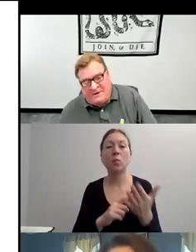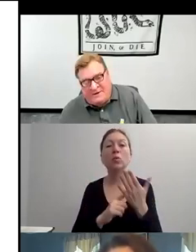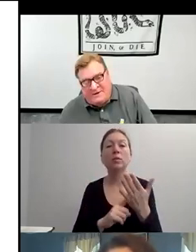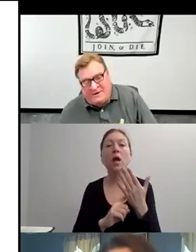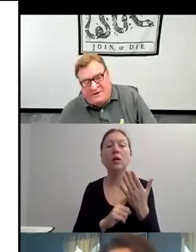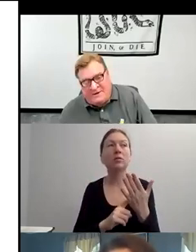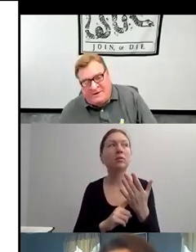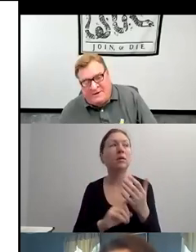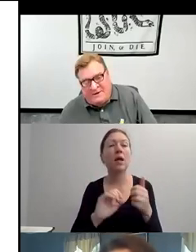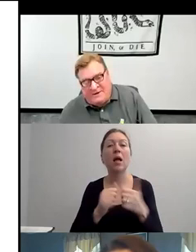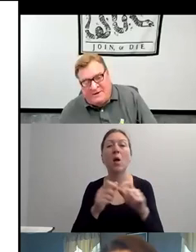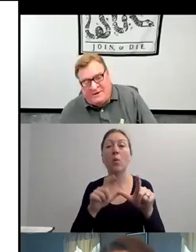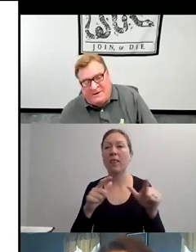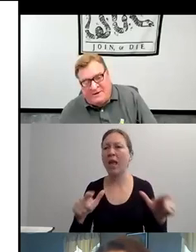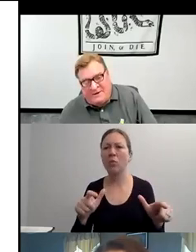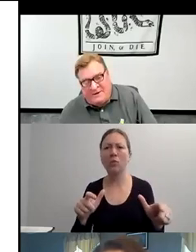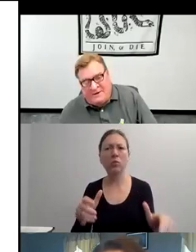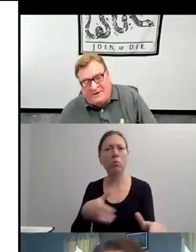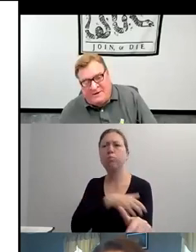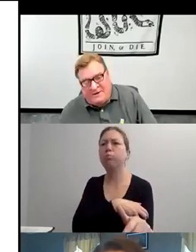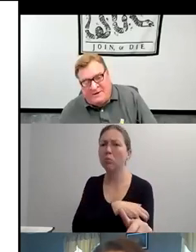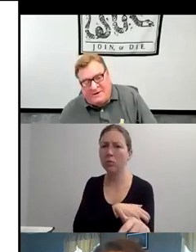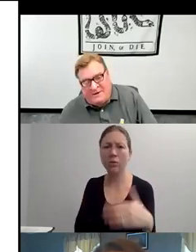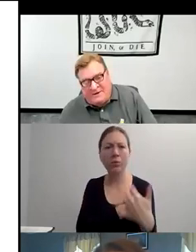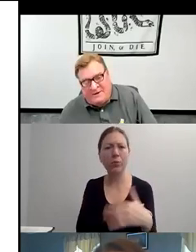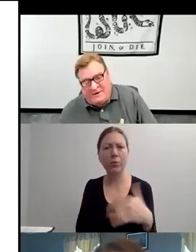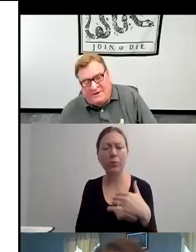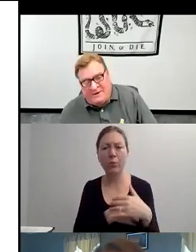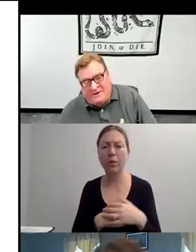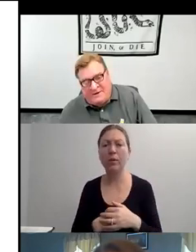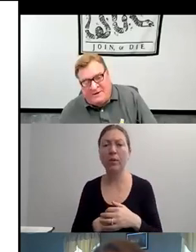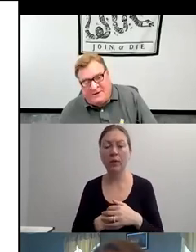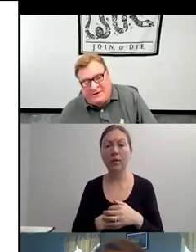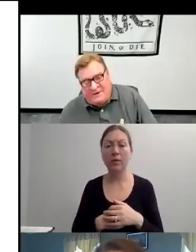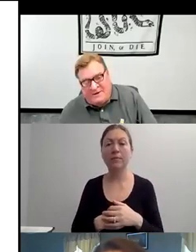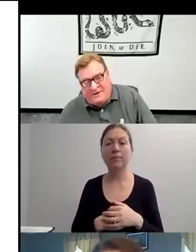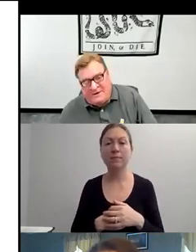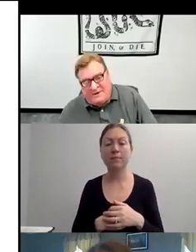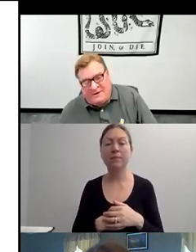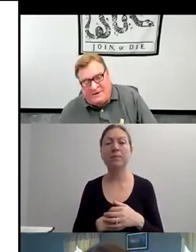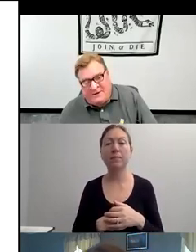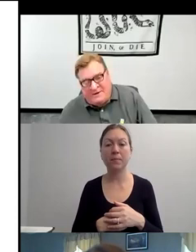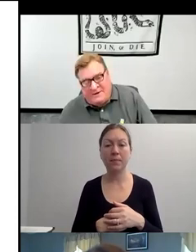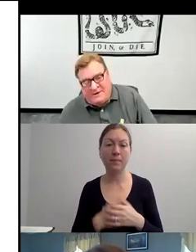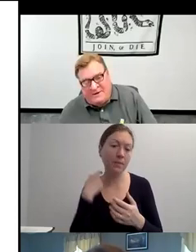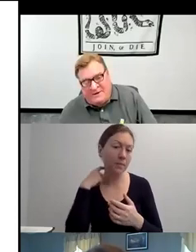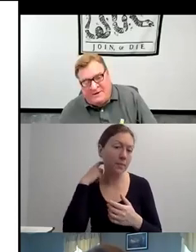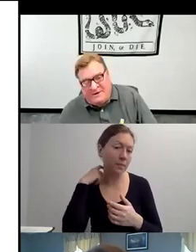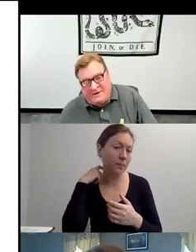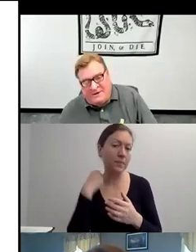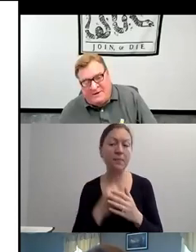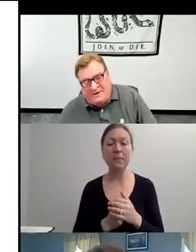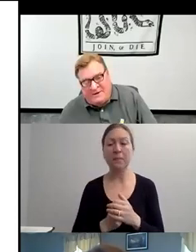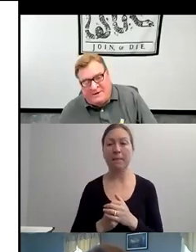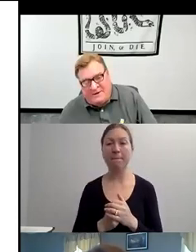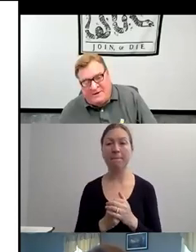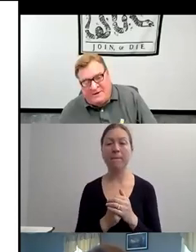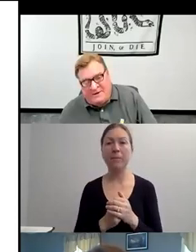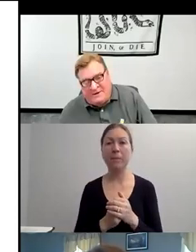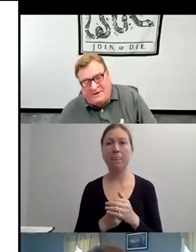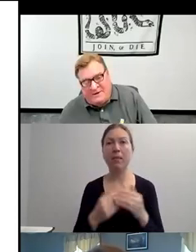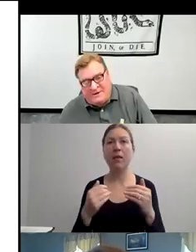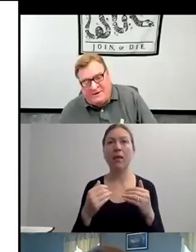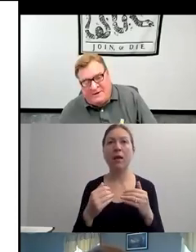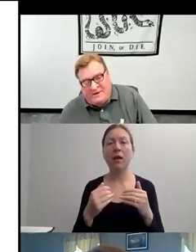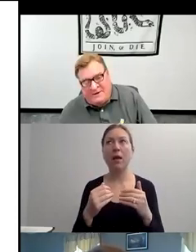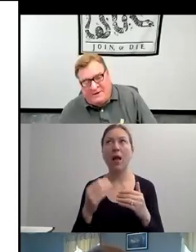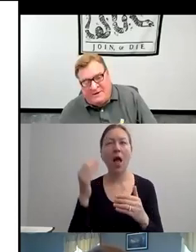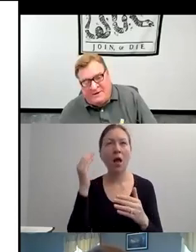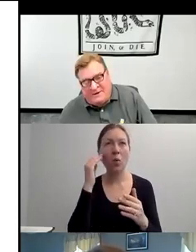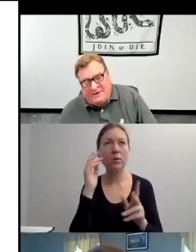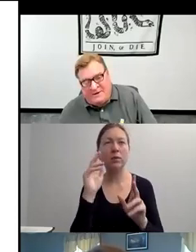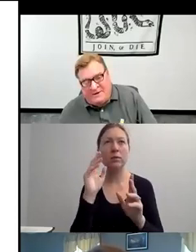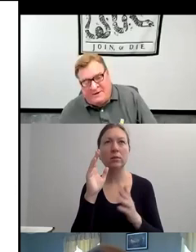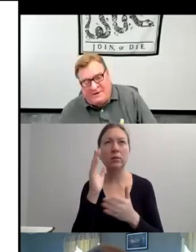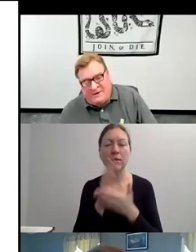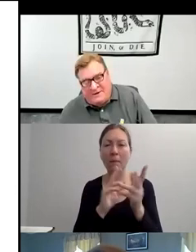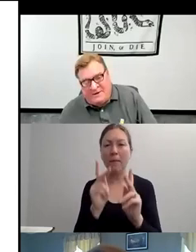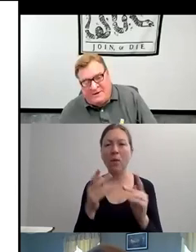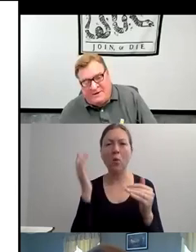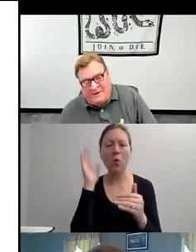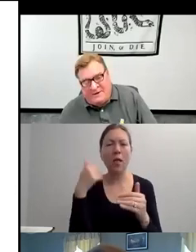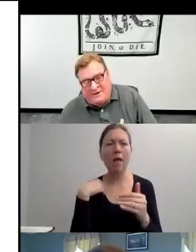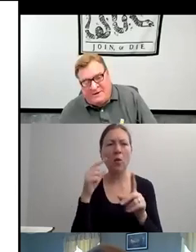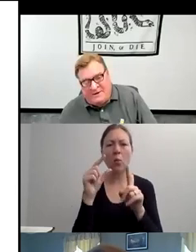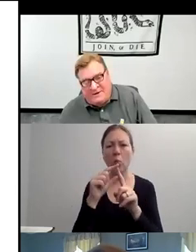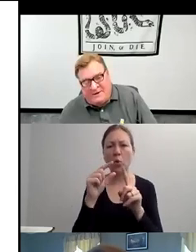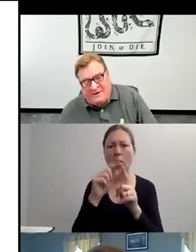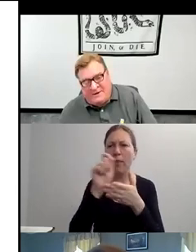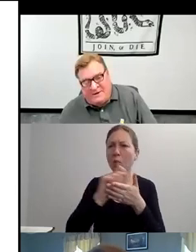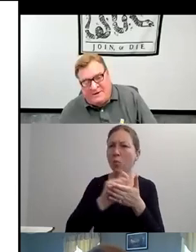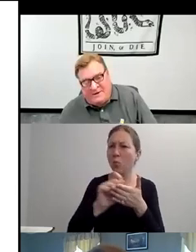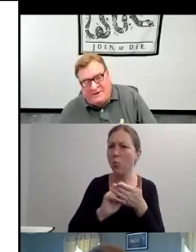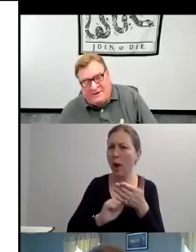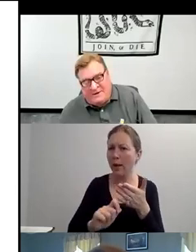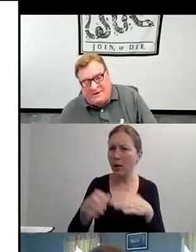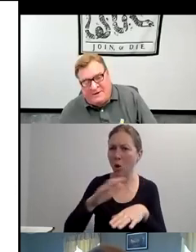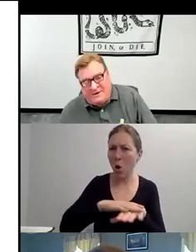AND JUST AS I DID, (AUDIO CUTTING OUT) POWERFUL AND HAVING ORGANIZE AND HAVE RATIONAL EXPLANATIONS.